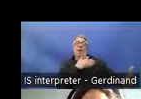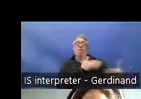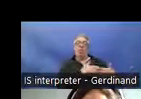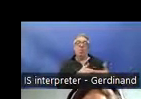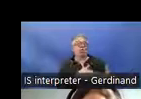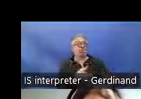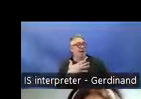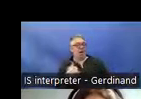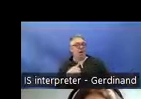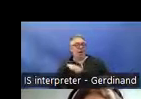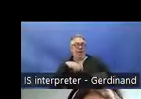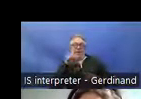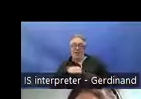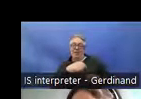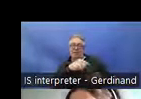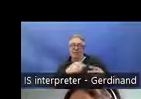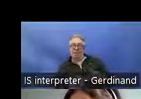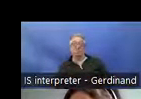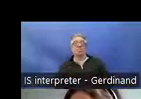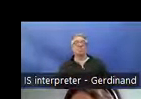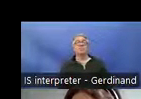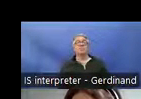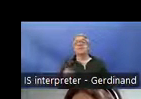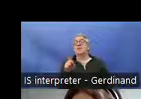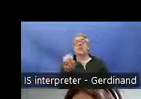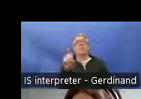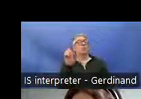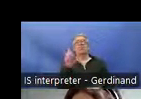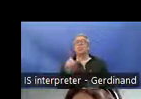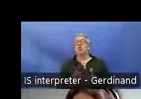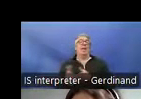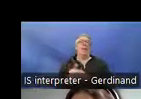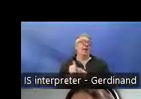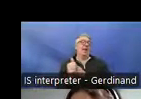And the participation and leadership of OPDs and advocates with disabilities determining